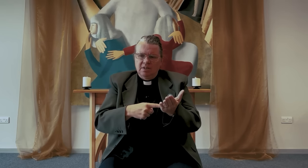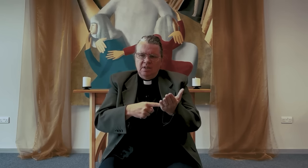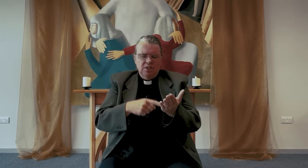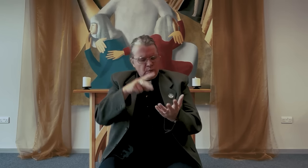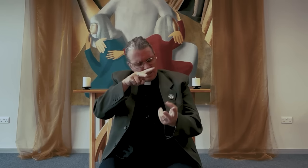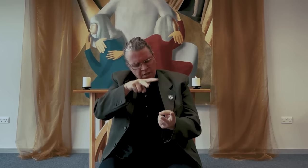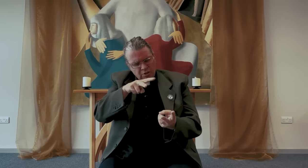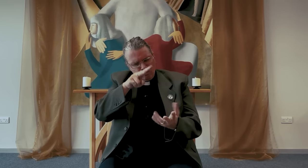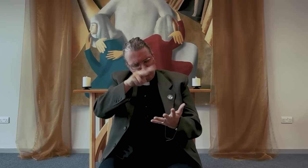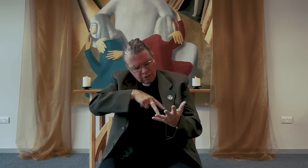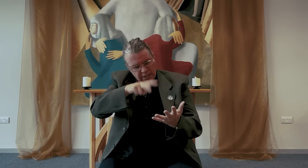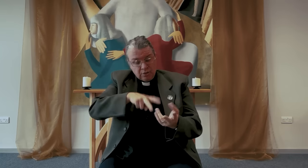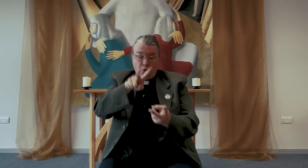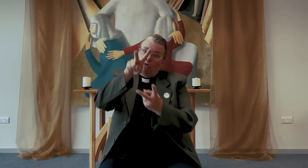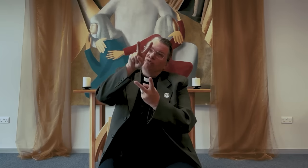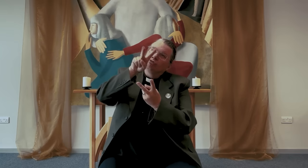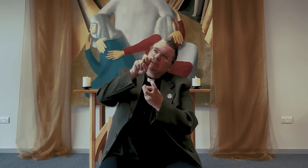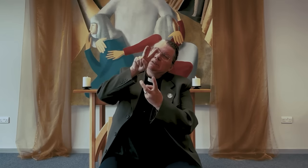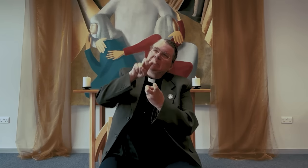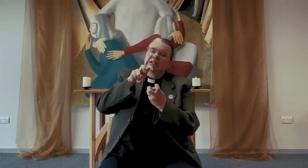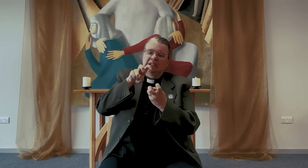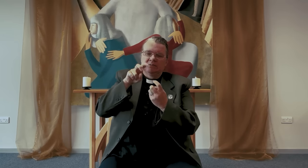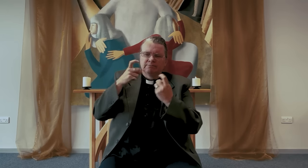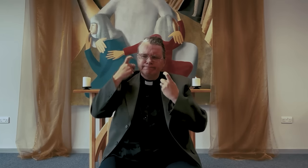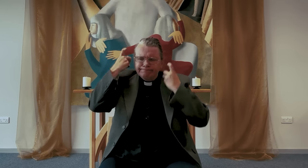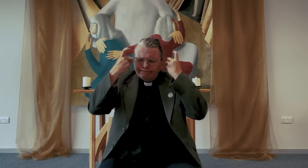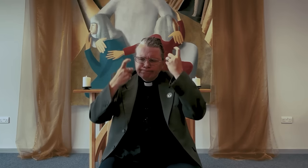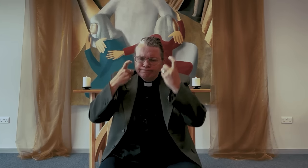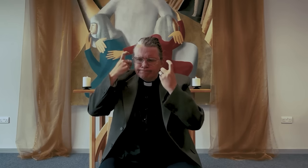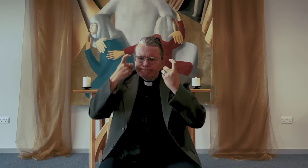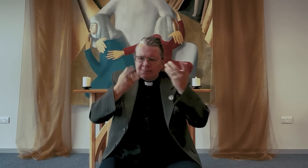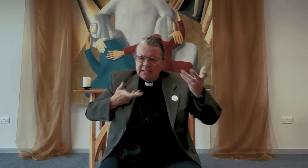as we read, receive, reflect, and discuss it.